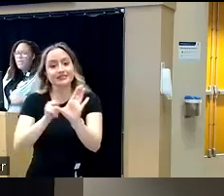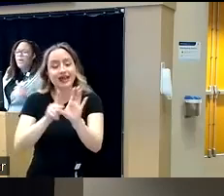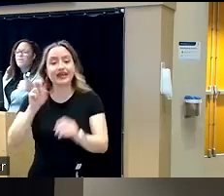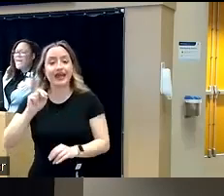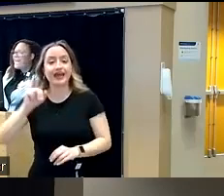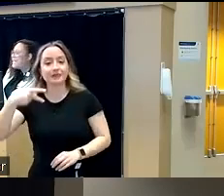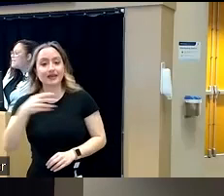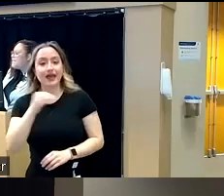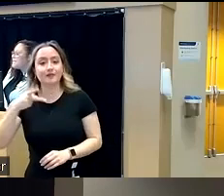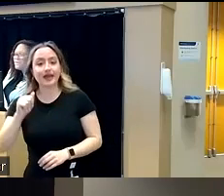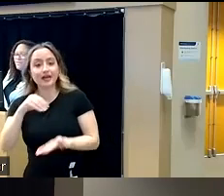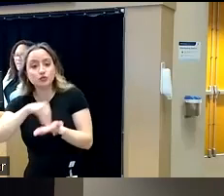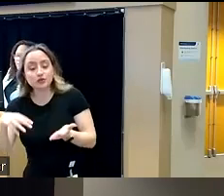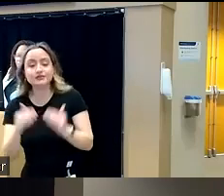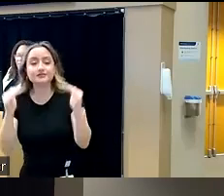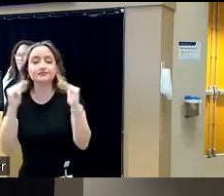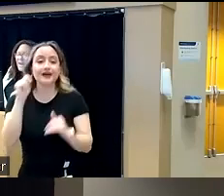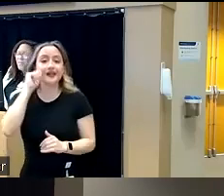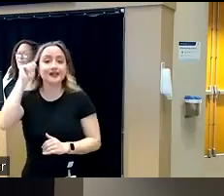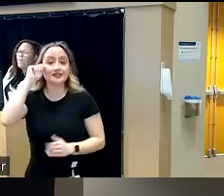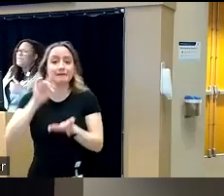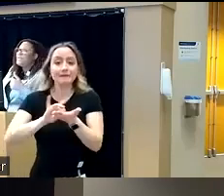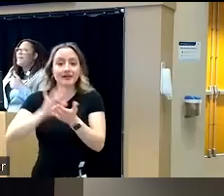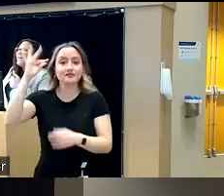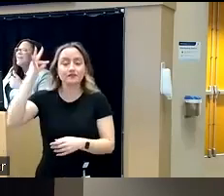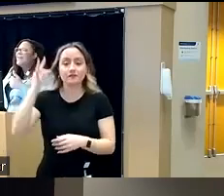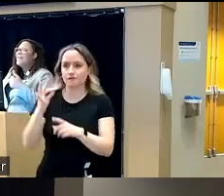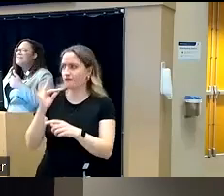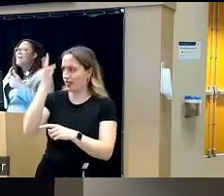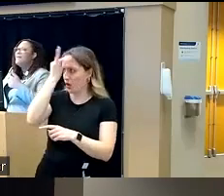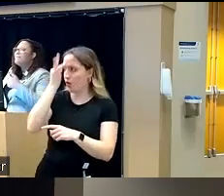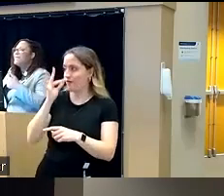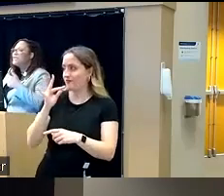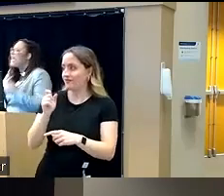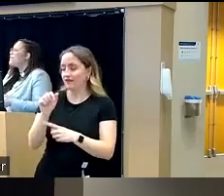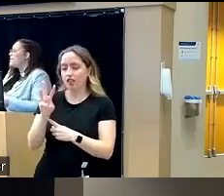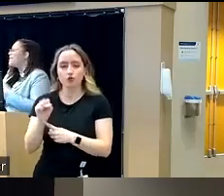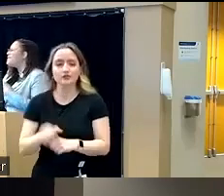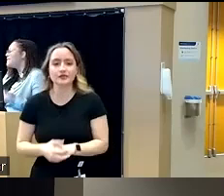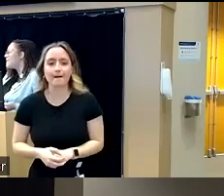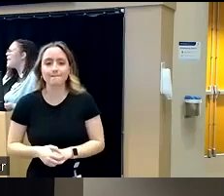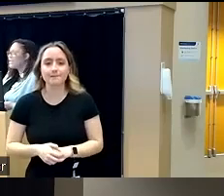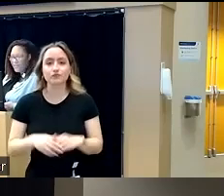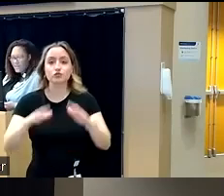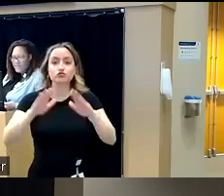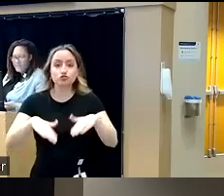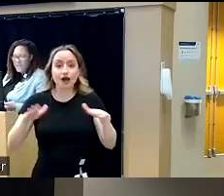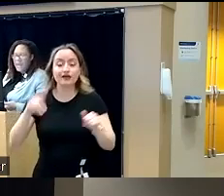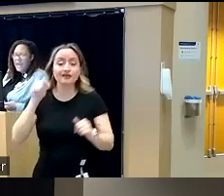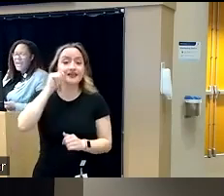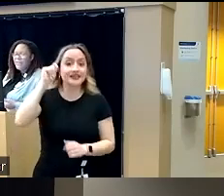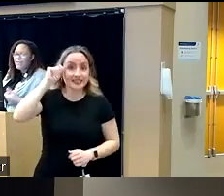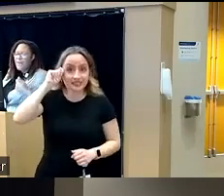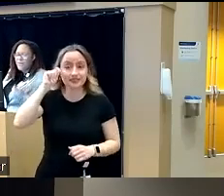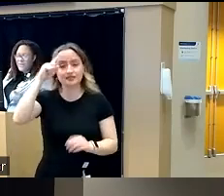we host Adolescent Medicine fellows we host uh um Child and Adolescent Psychiatry fellows and for